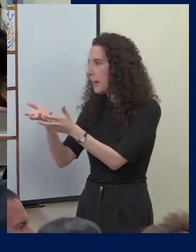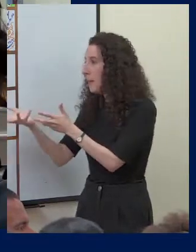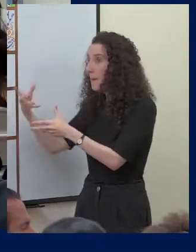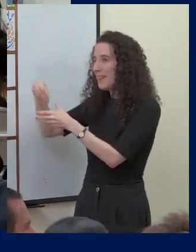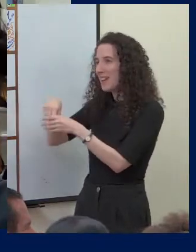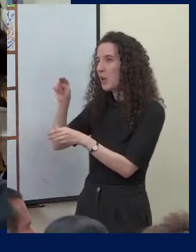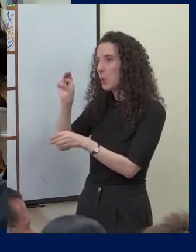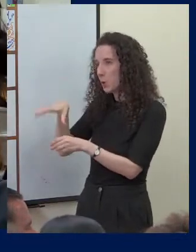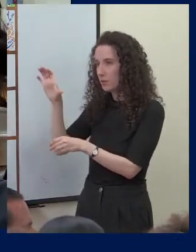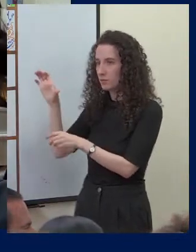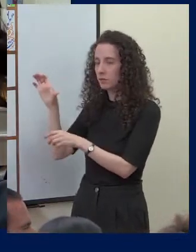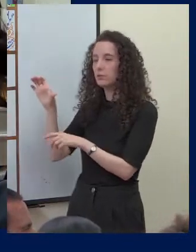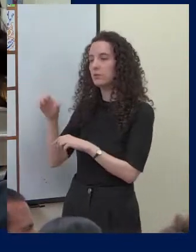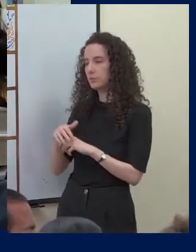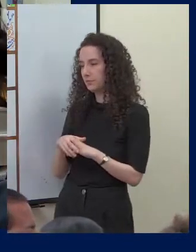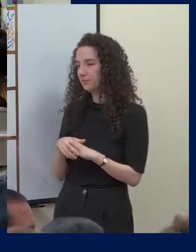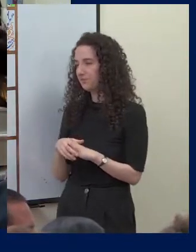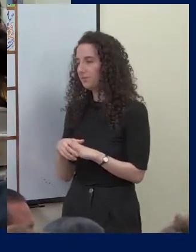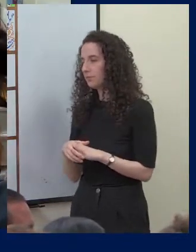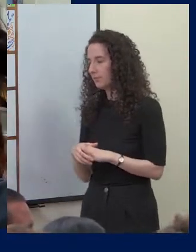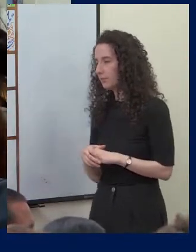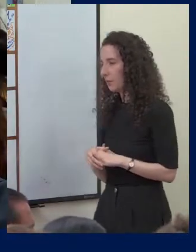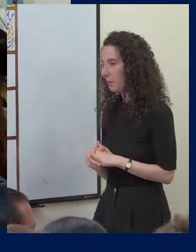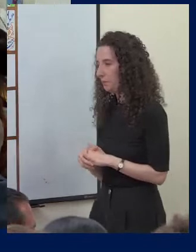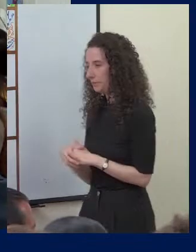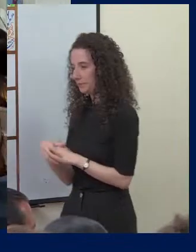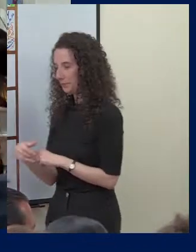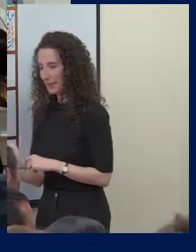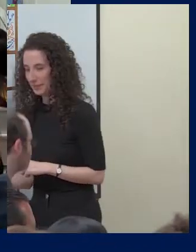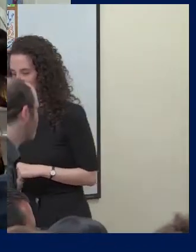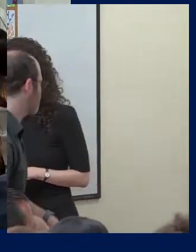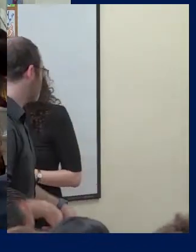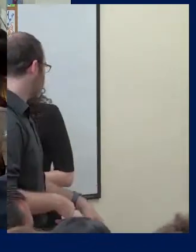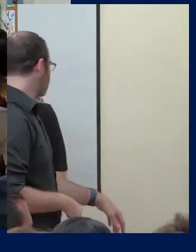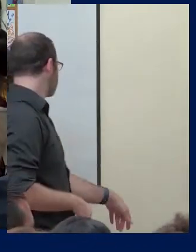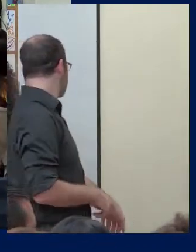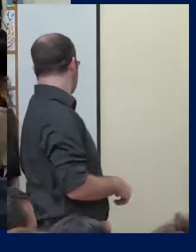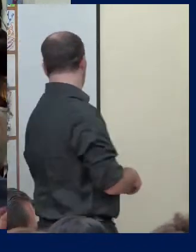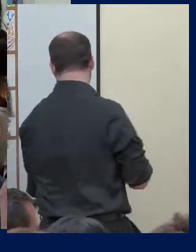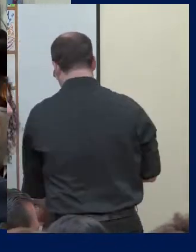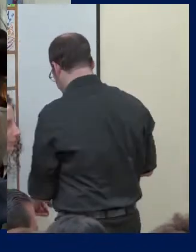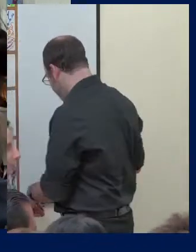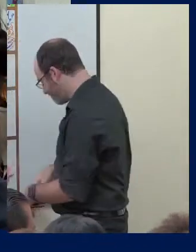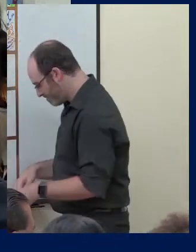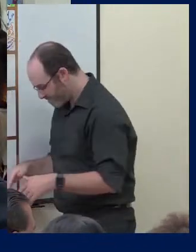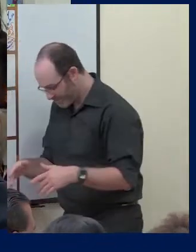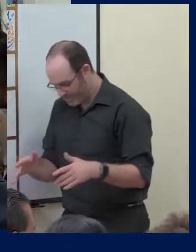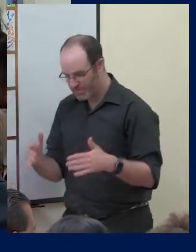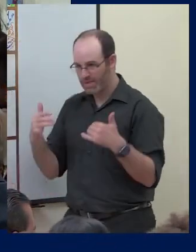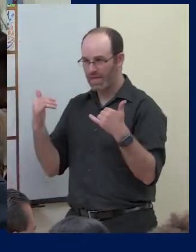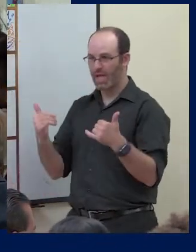Thank you so much. all the respective secretary Becerra .